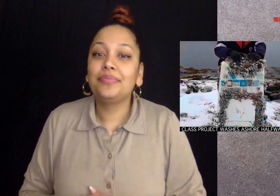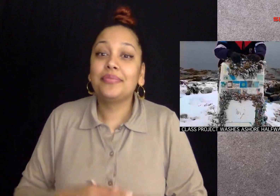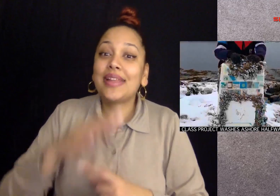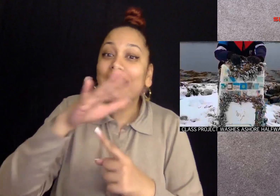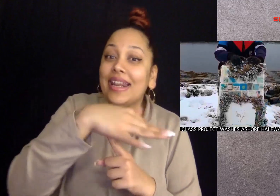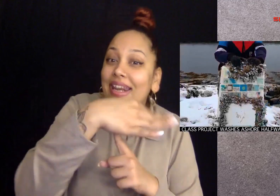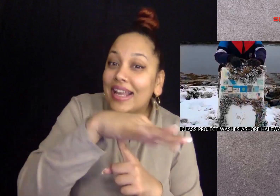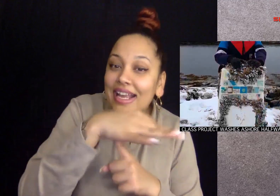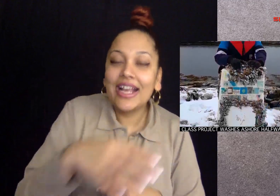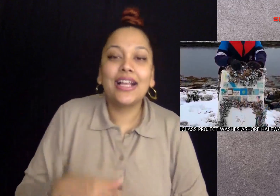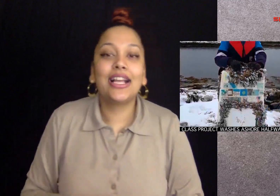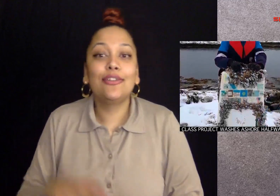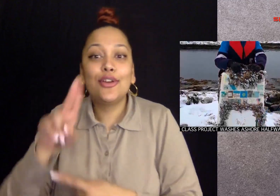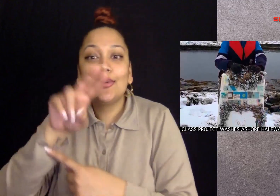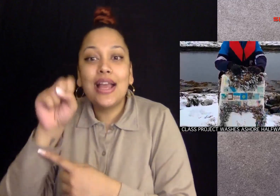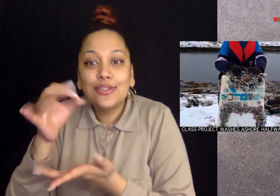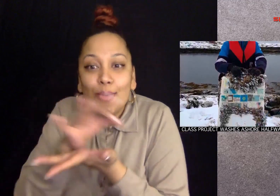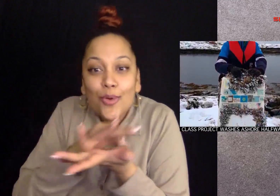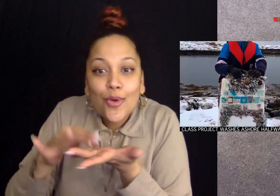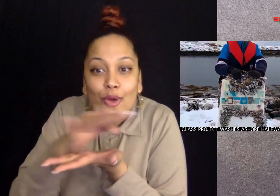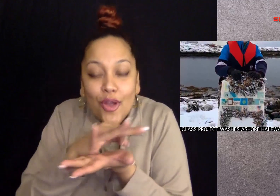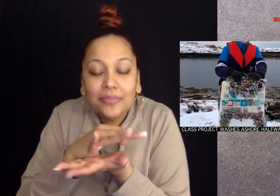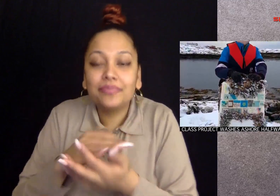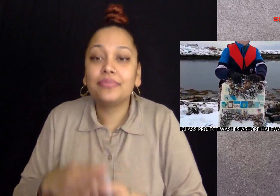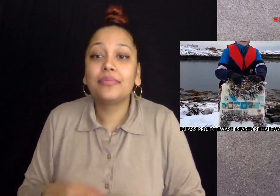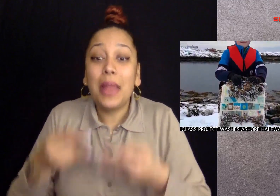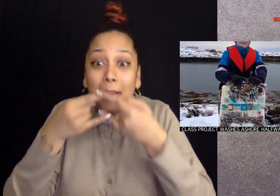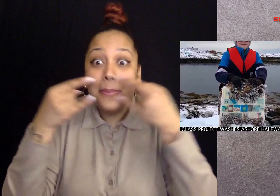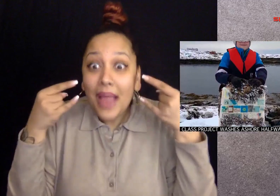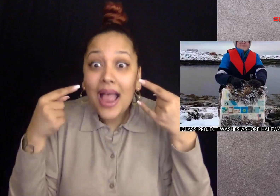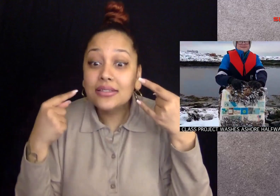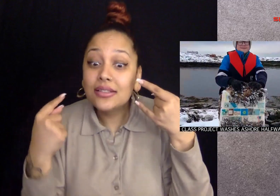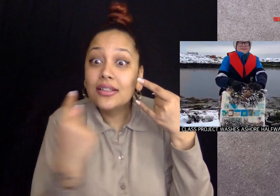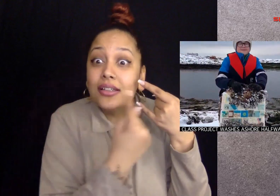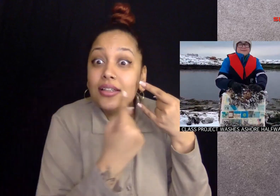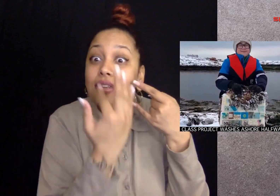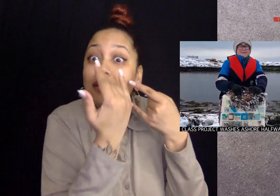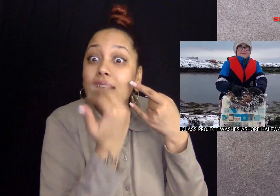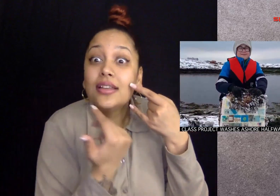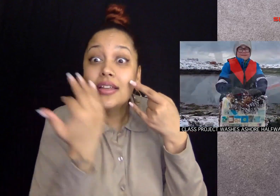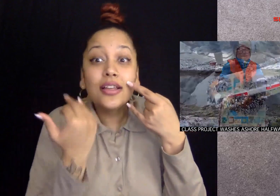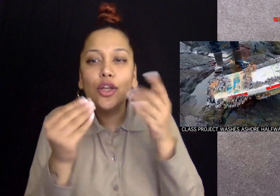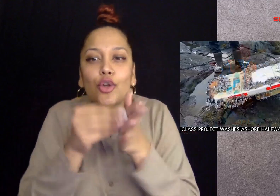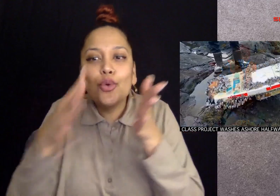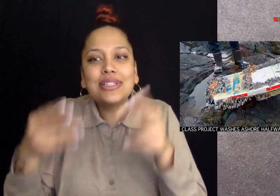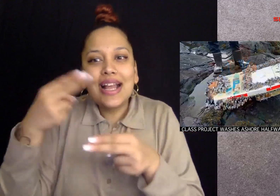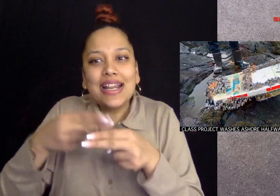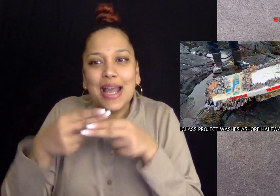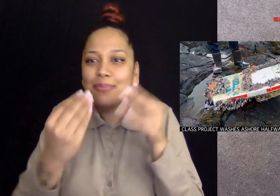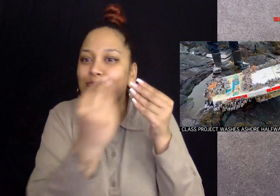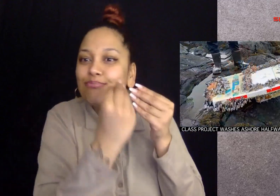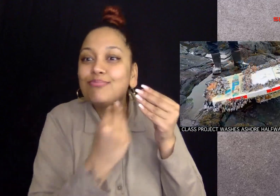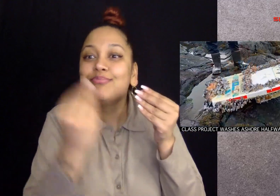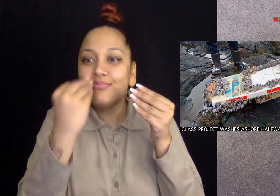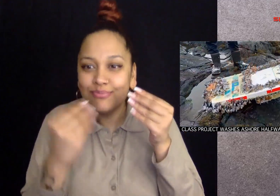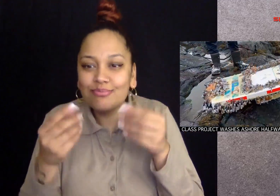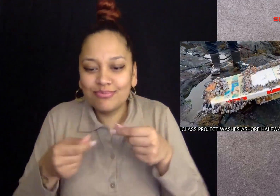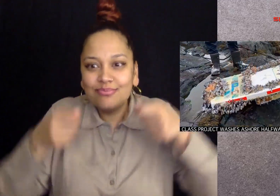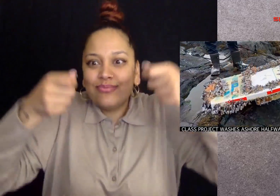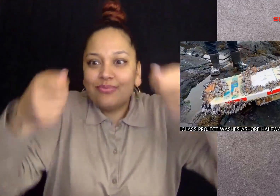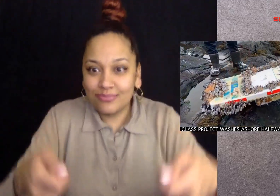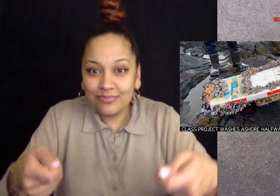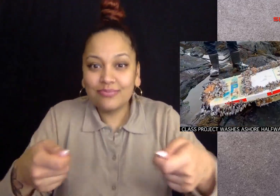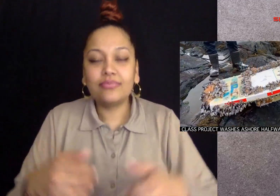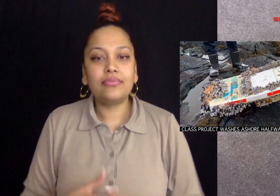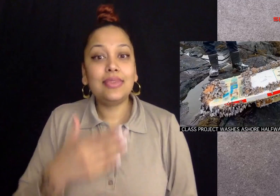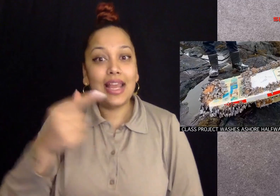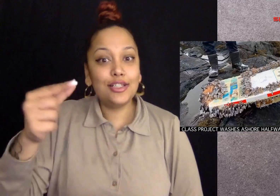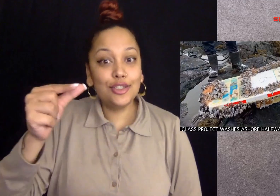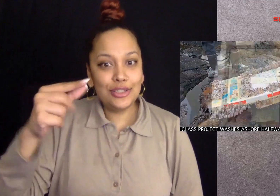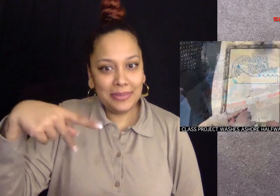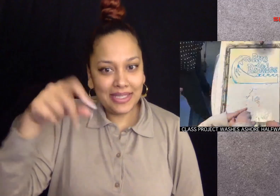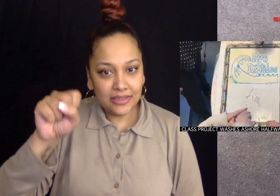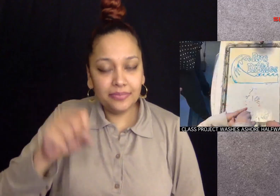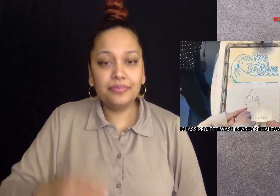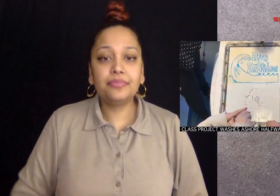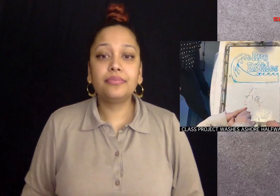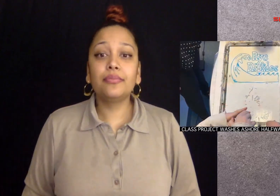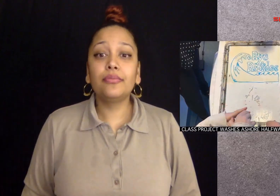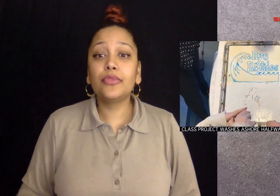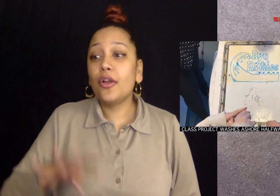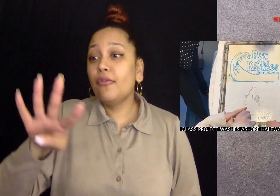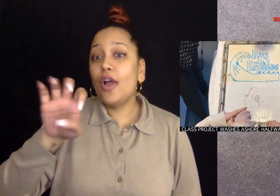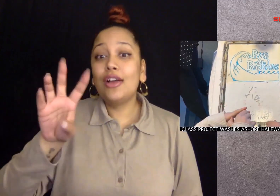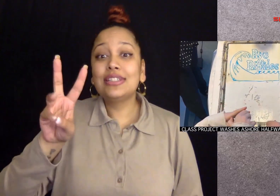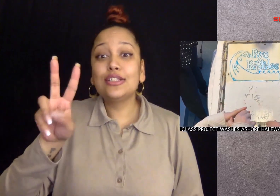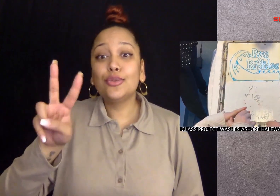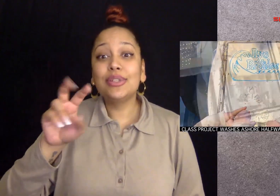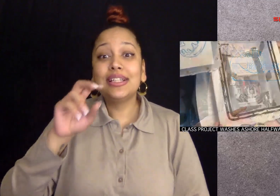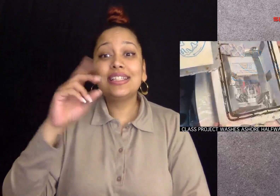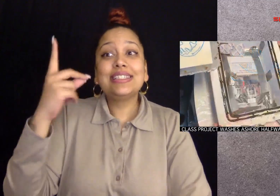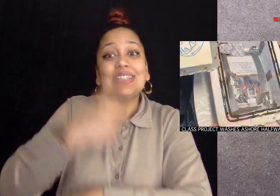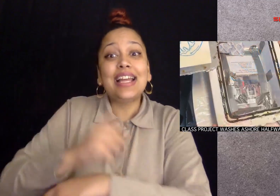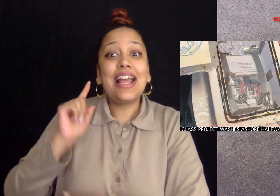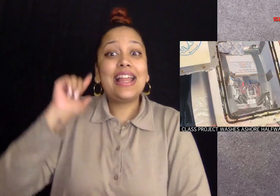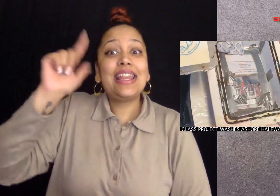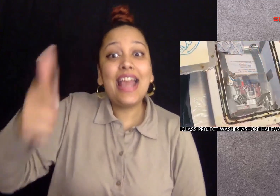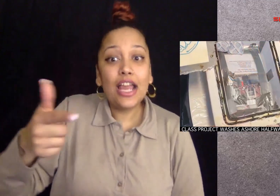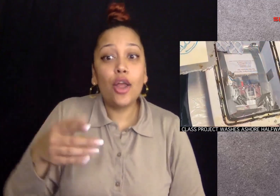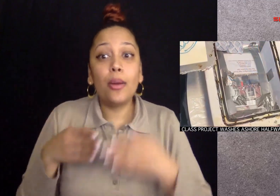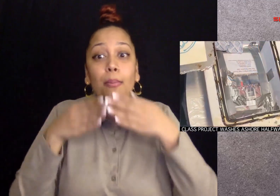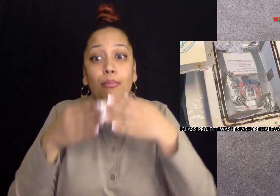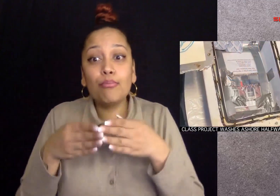artwork leaves US quarters facemasks with the students names on it and a GPS 462 days